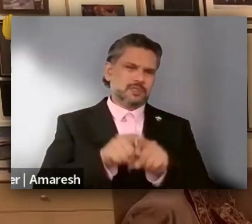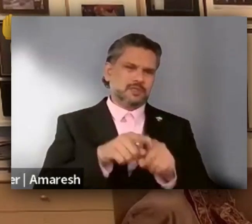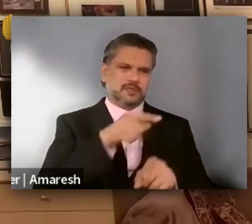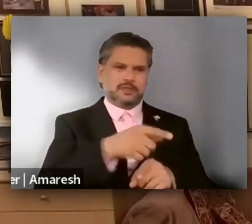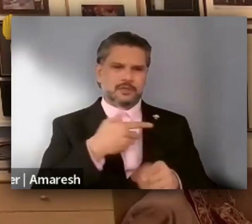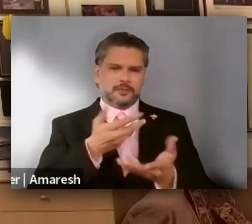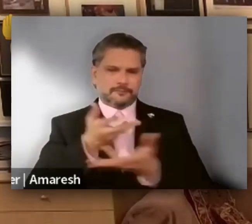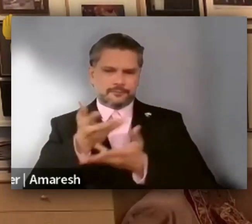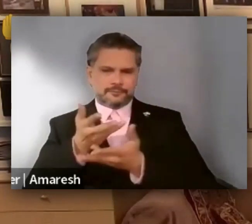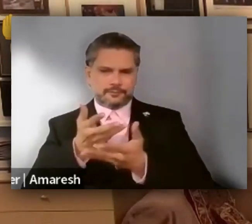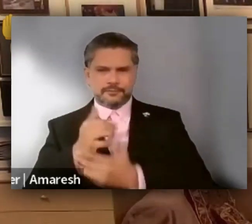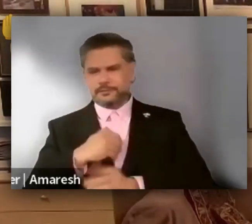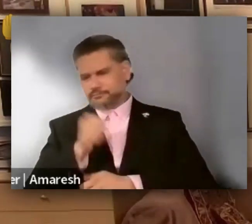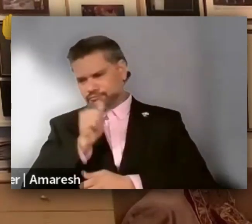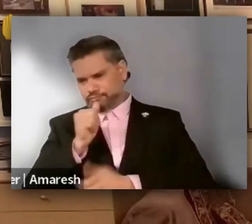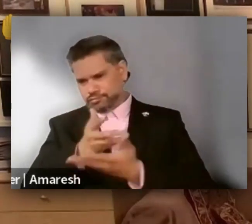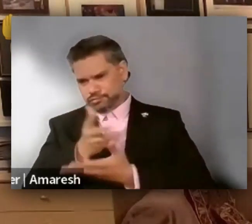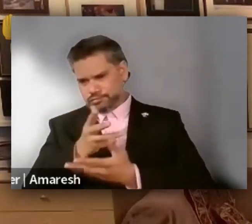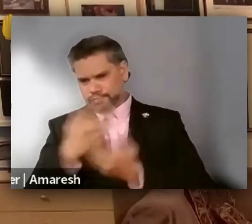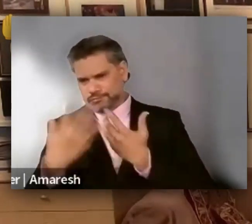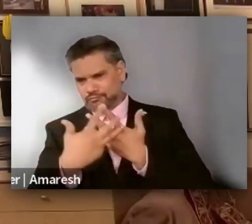system to learn things that you discussed with it that were private.